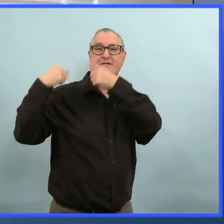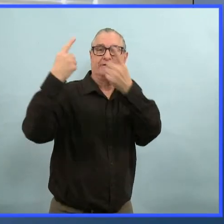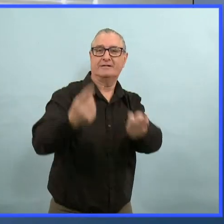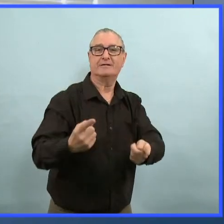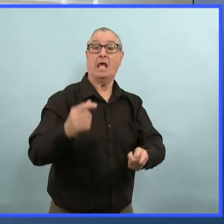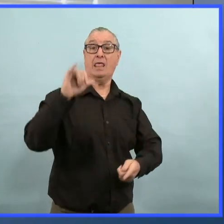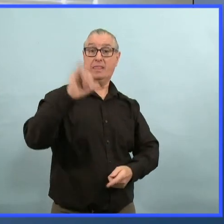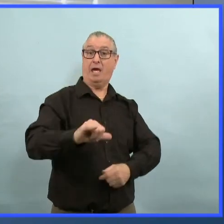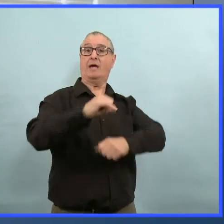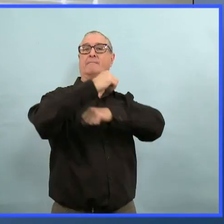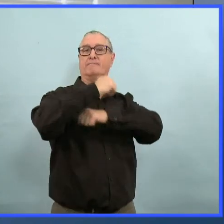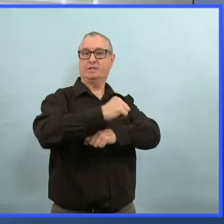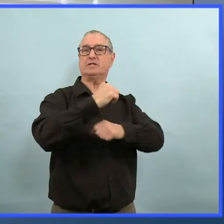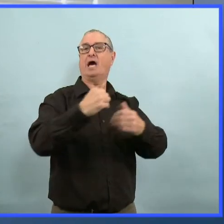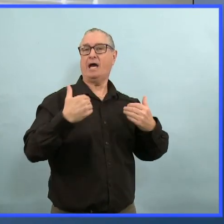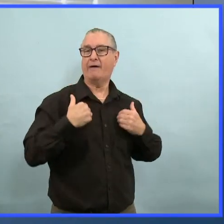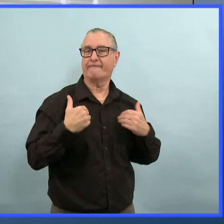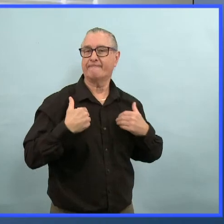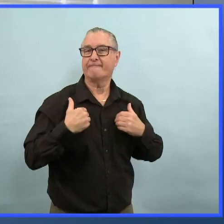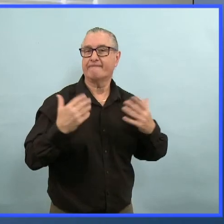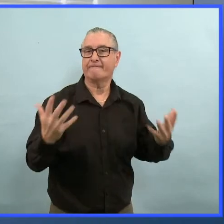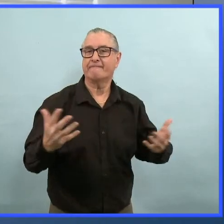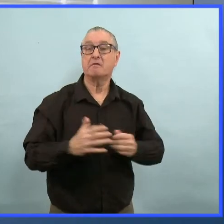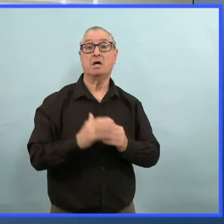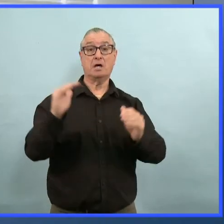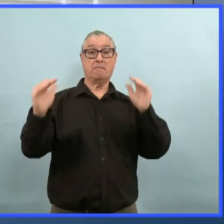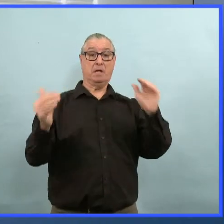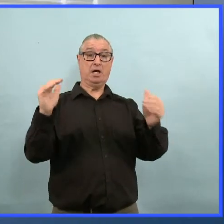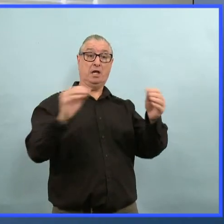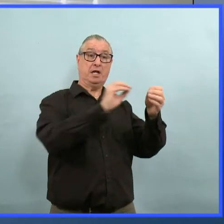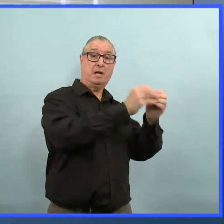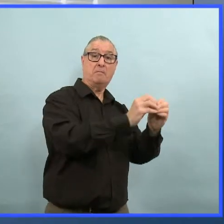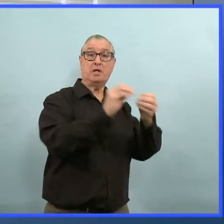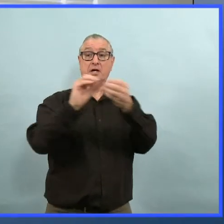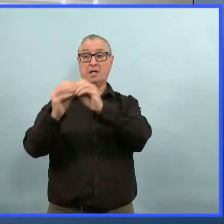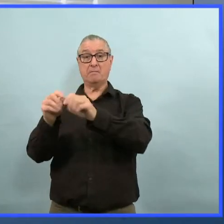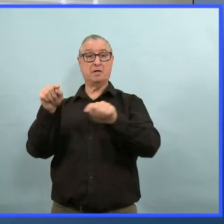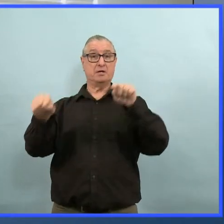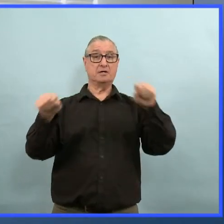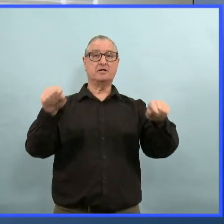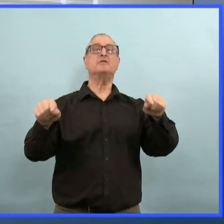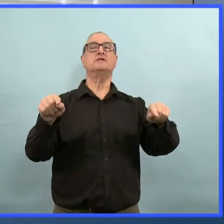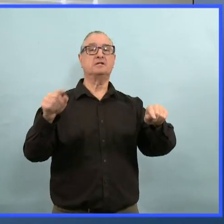at the numbers that were that we're facing um we have recommended the the gradual loosening of